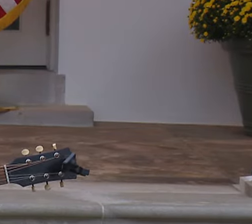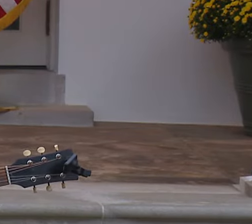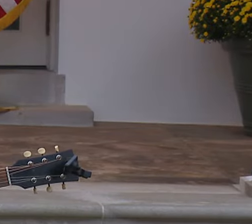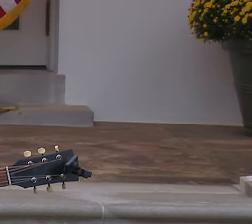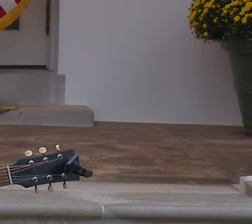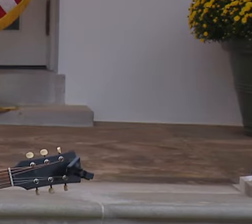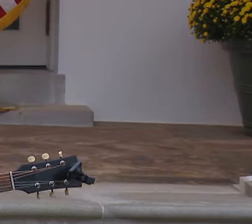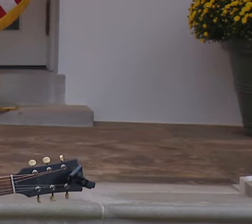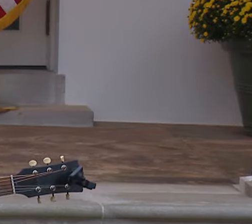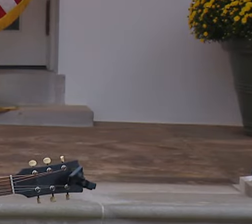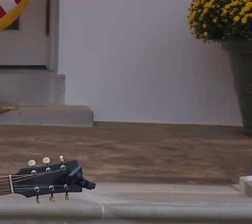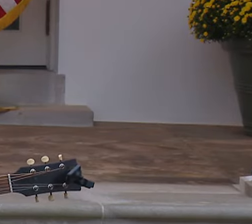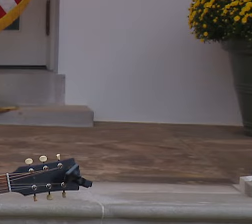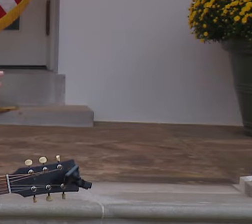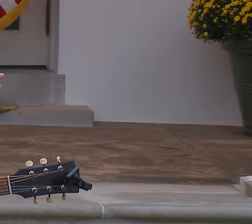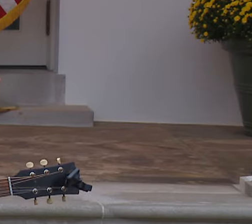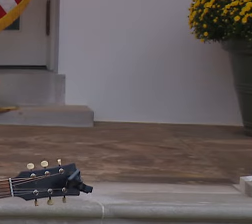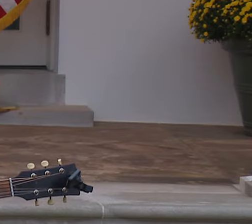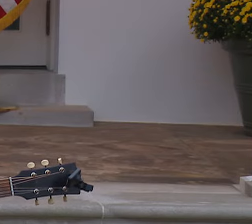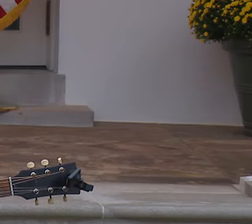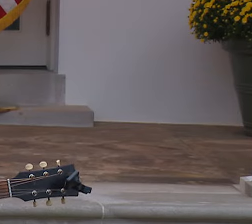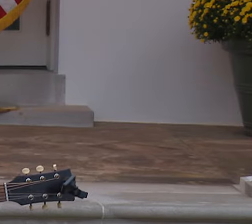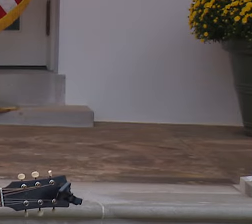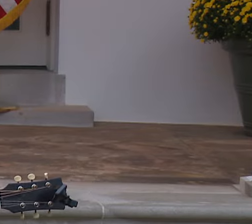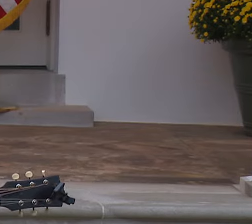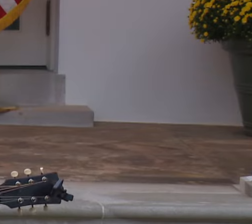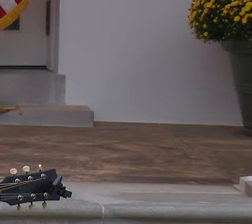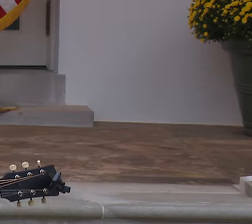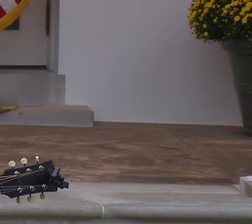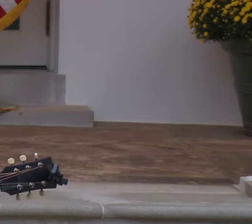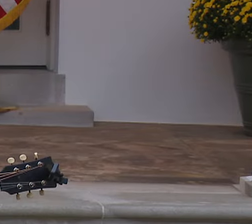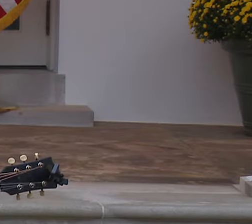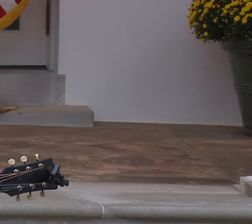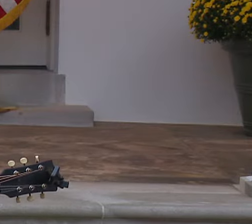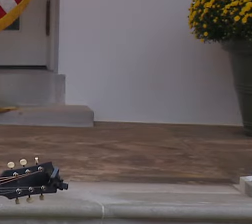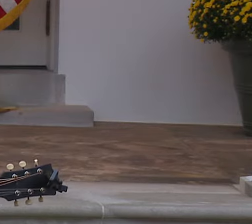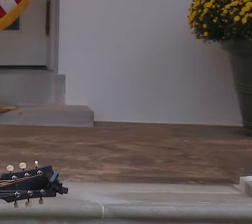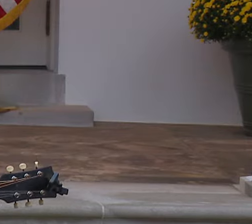And it stars the wonderful Mexican actor, Eugenio Derbez.